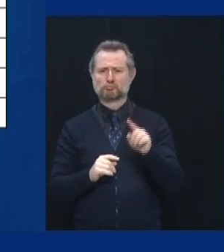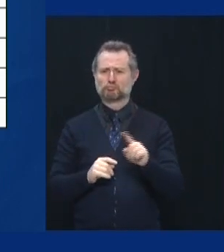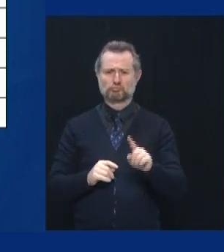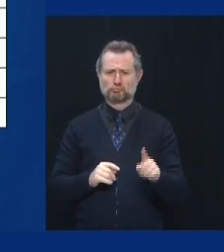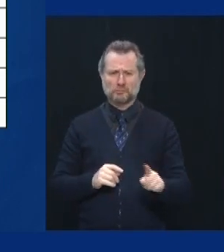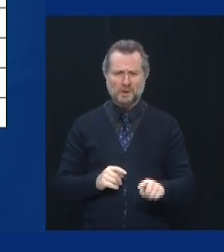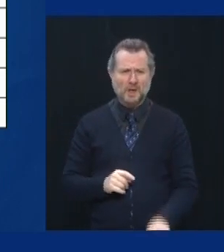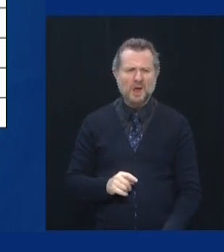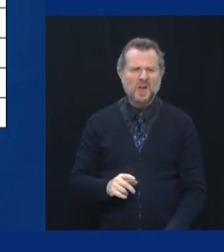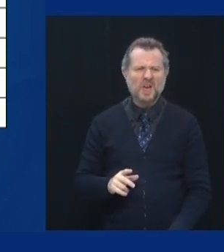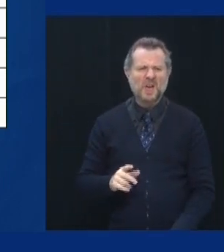PRESBYTERIAN CENTER, 93%.